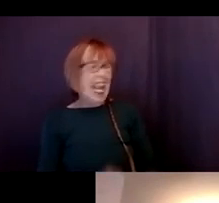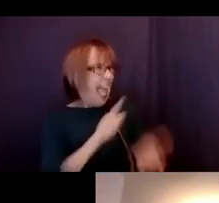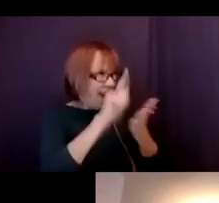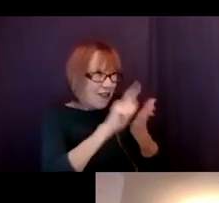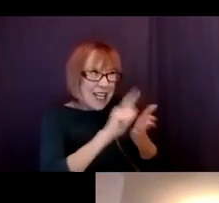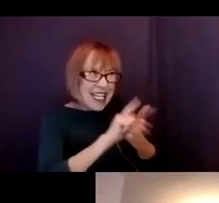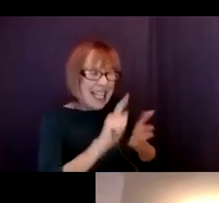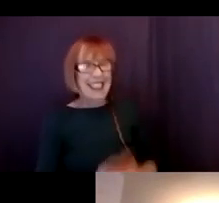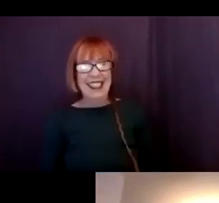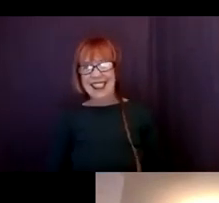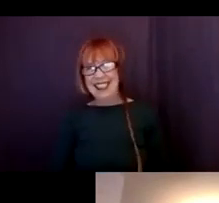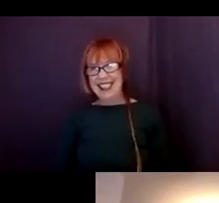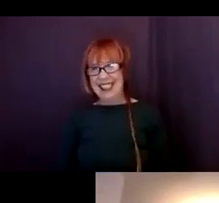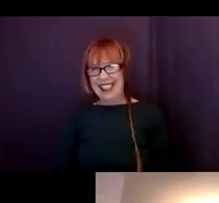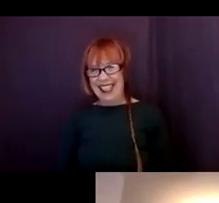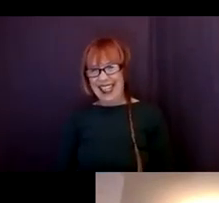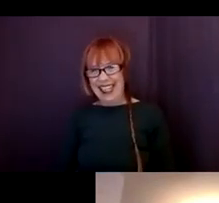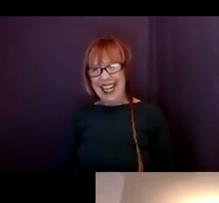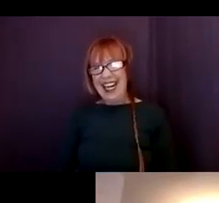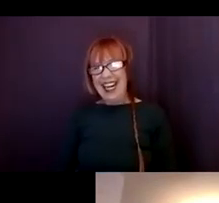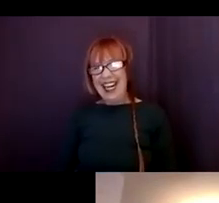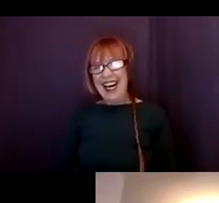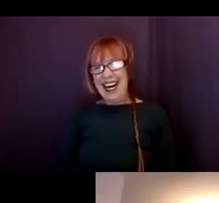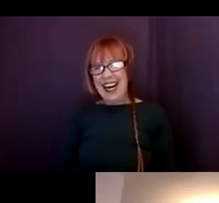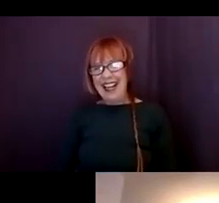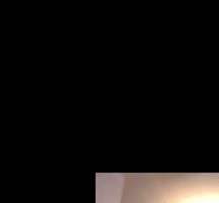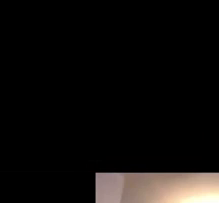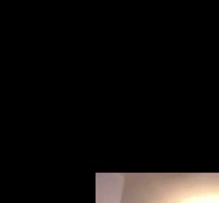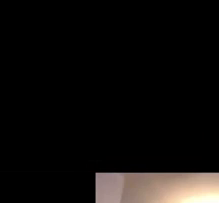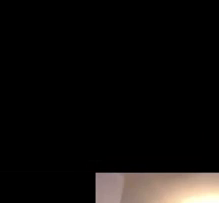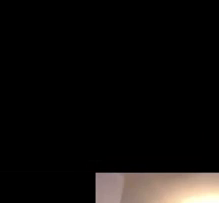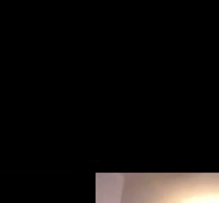DAVID - Yeah, it's really-- SHOSHANNAH - Thank you for watching.